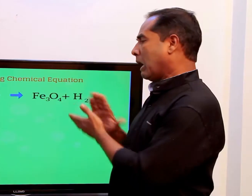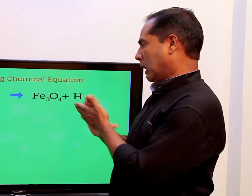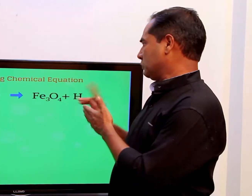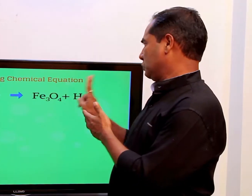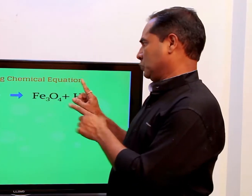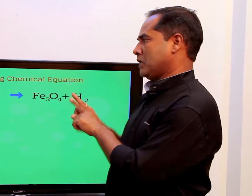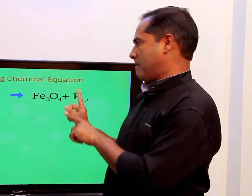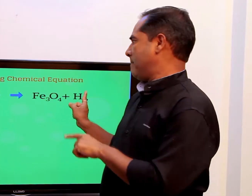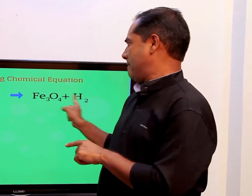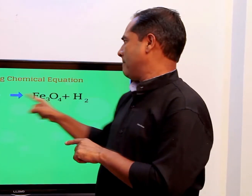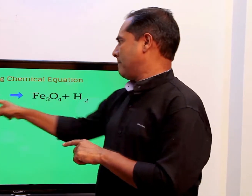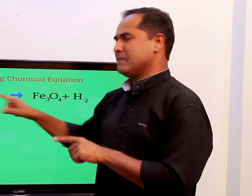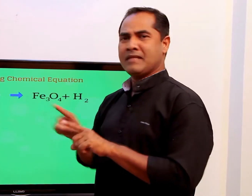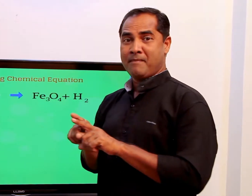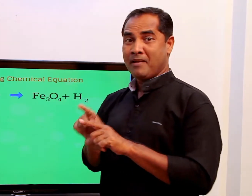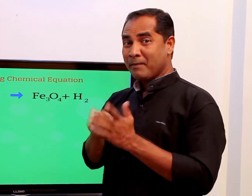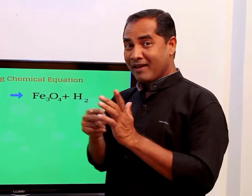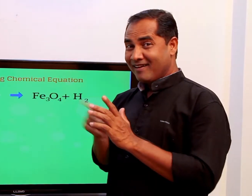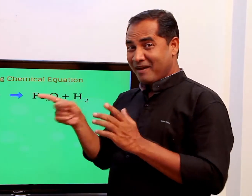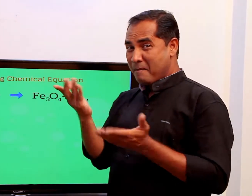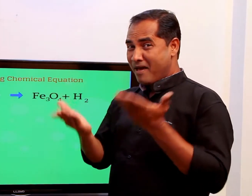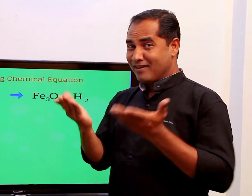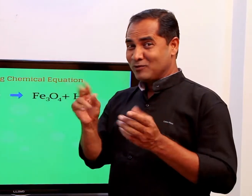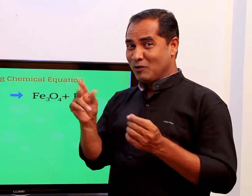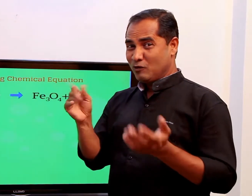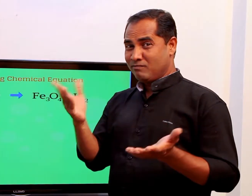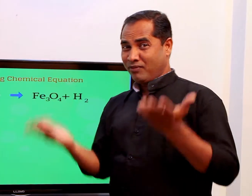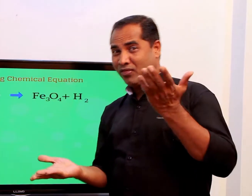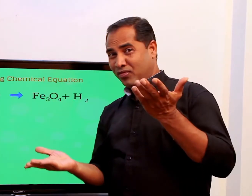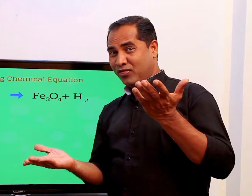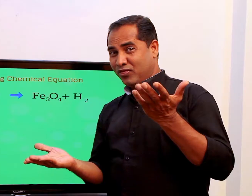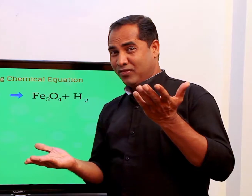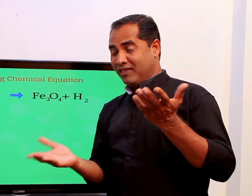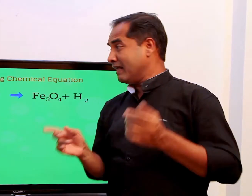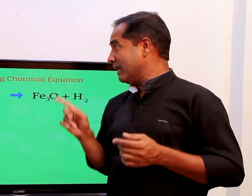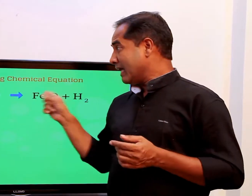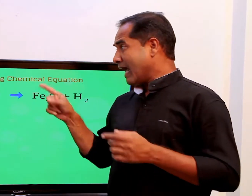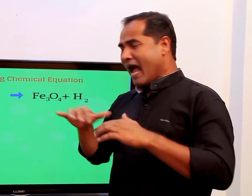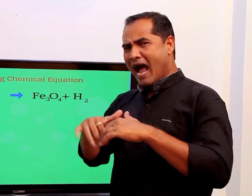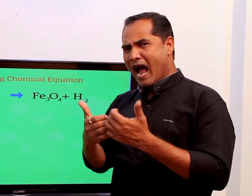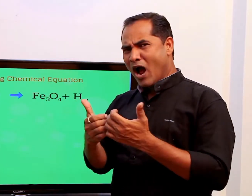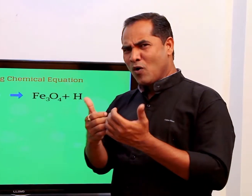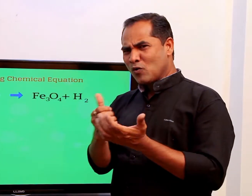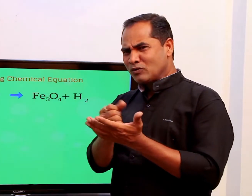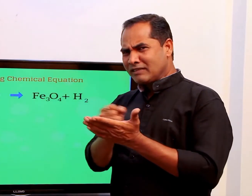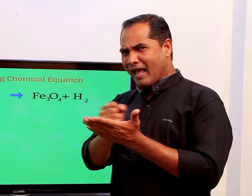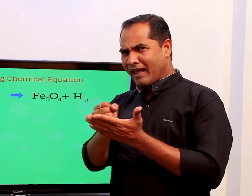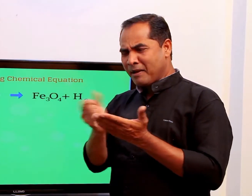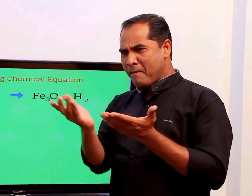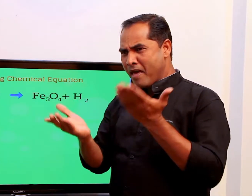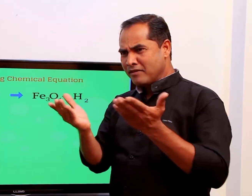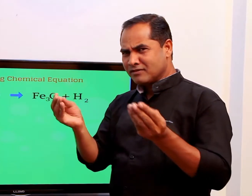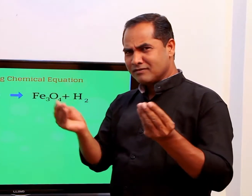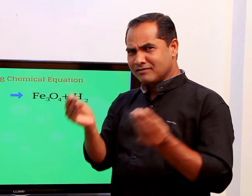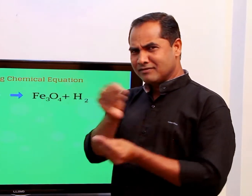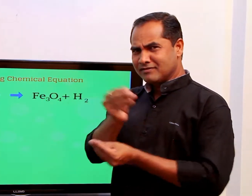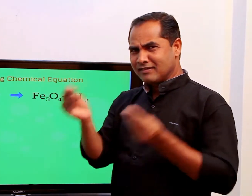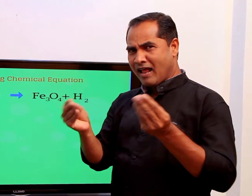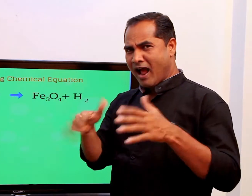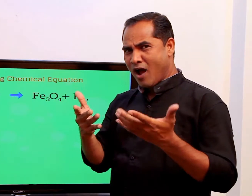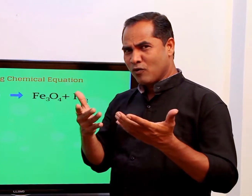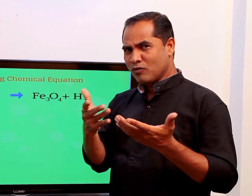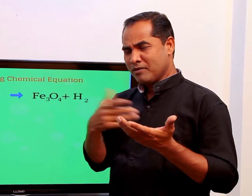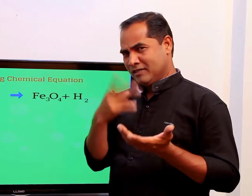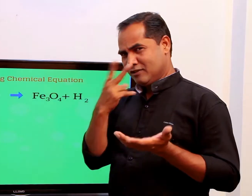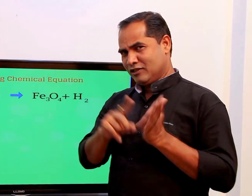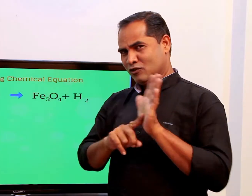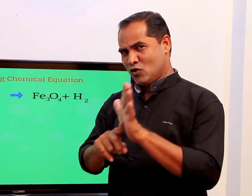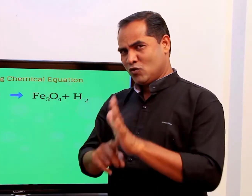and right hand side we have 4. Hydrogen I can see both are 2 but somehow this equation is not balanced.